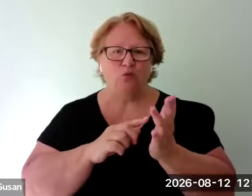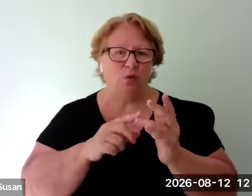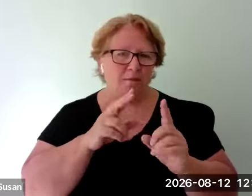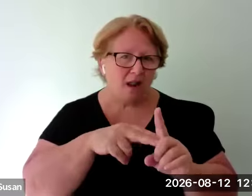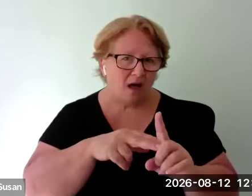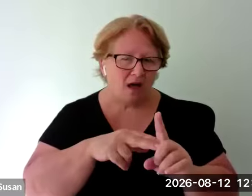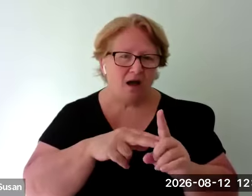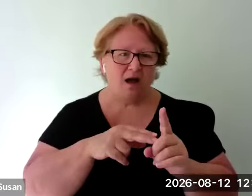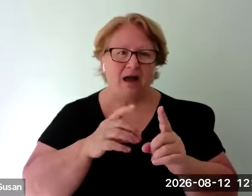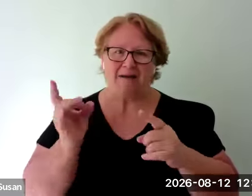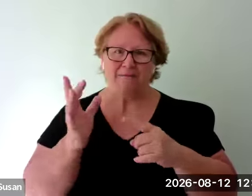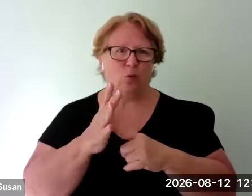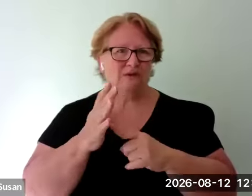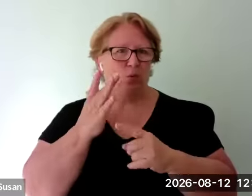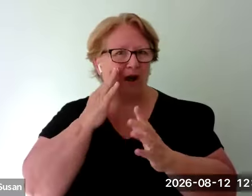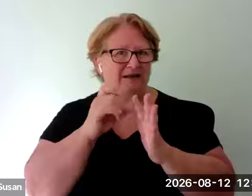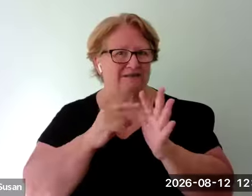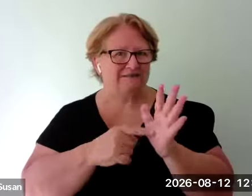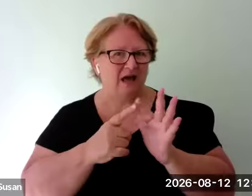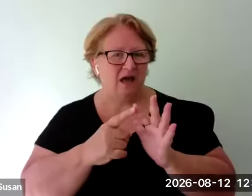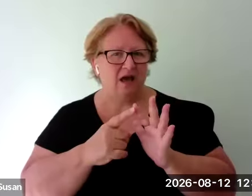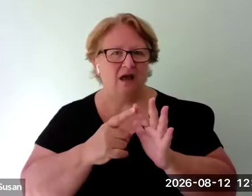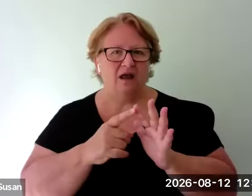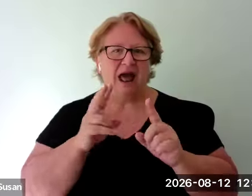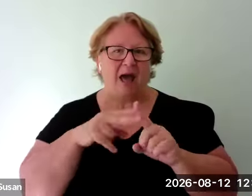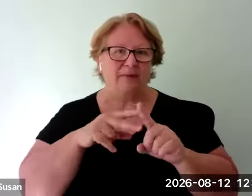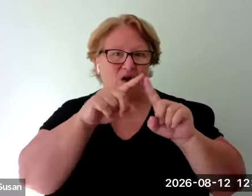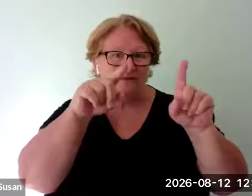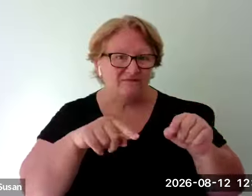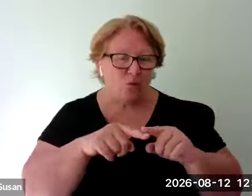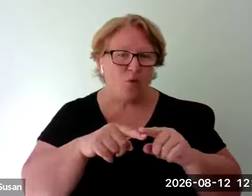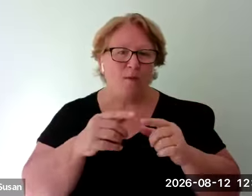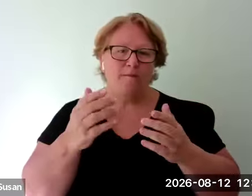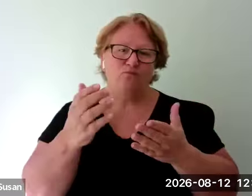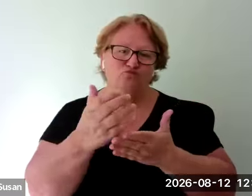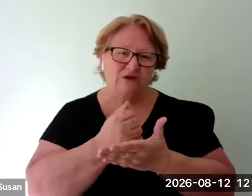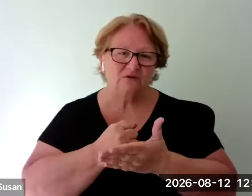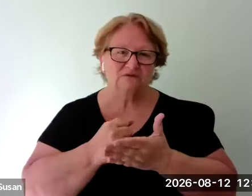institutions. We're going to cover in detail the assessment